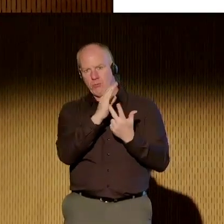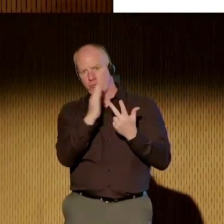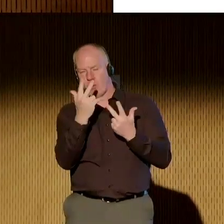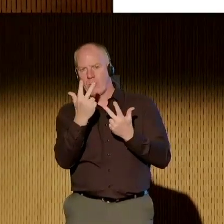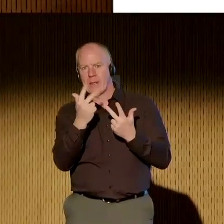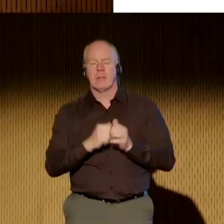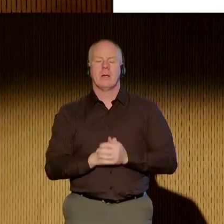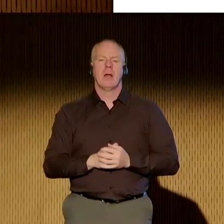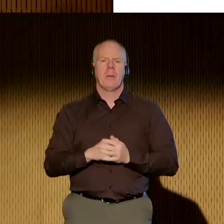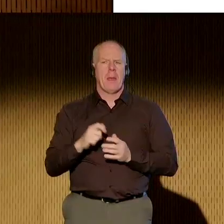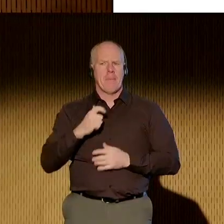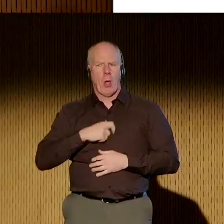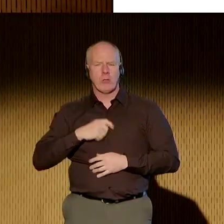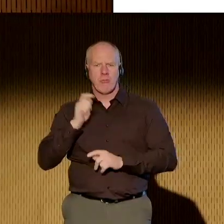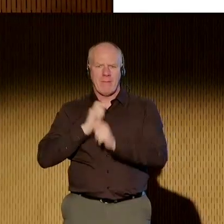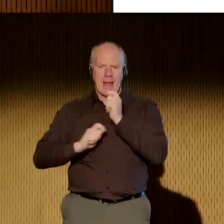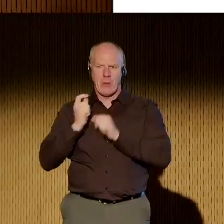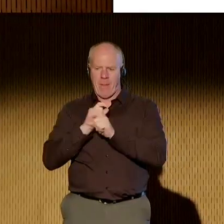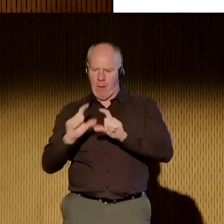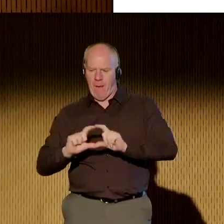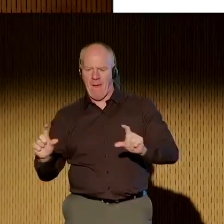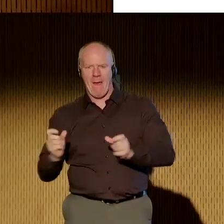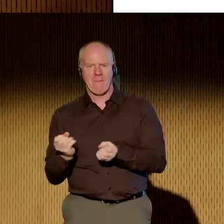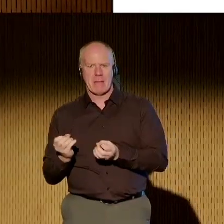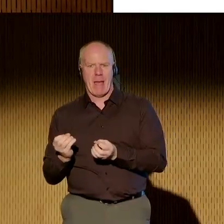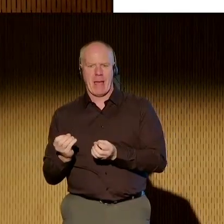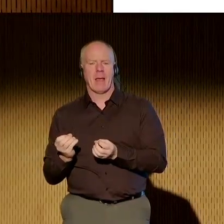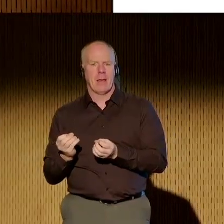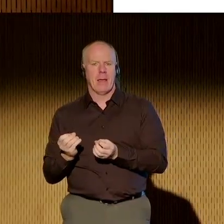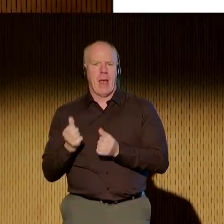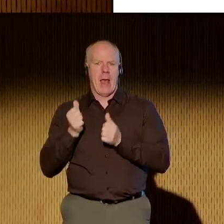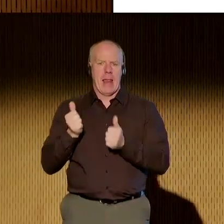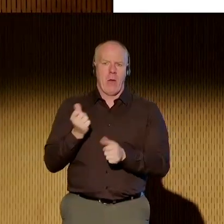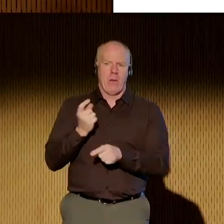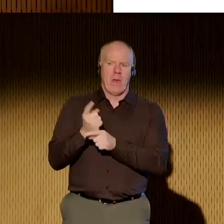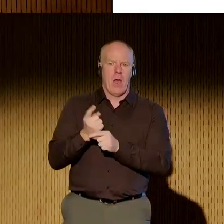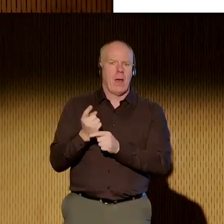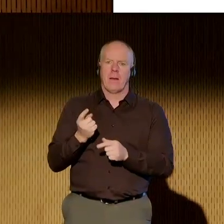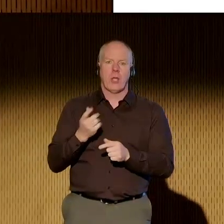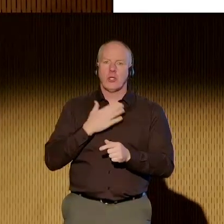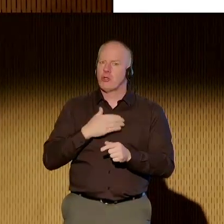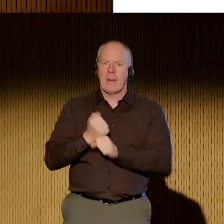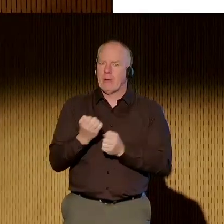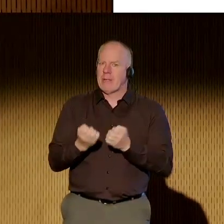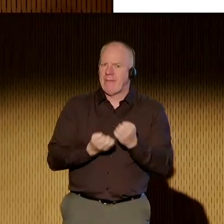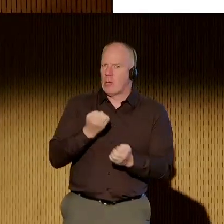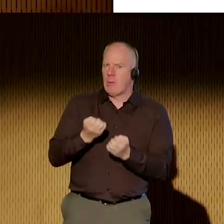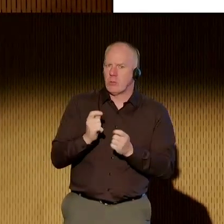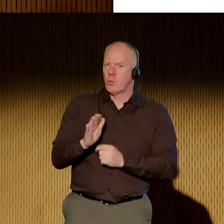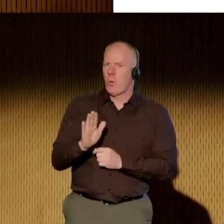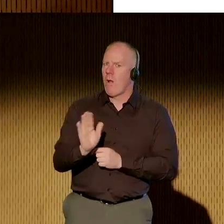reflection and feedback allowing the tool to not function only as an evaluation tool or as a self